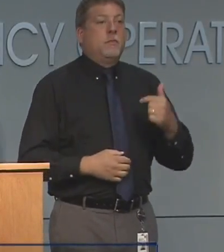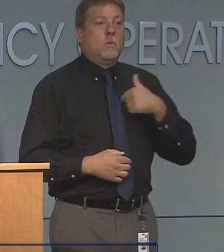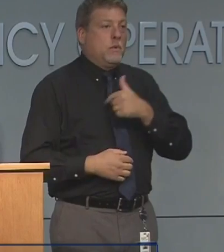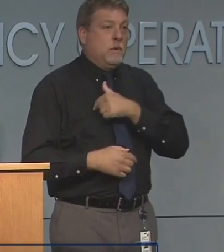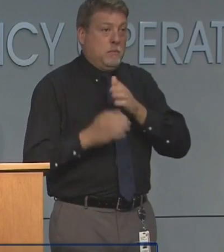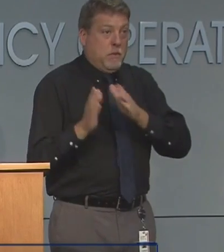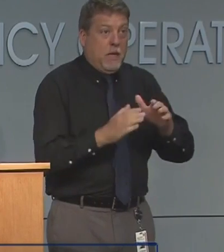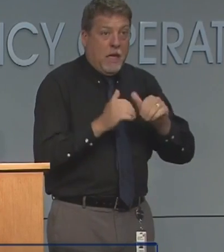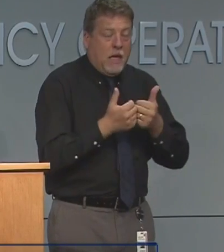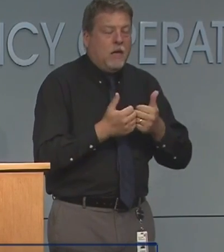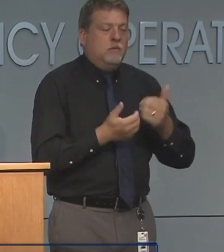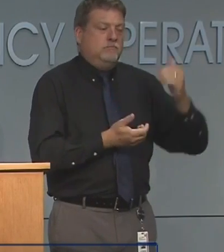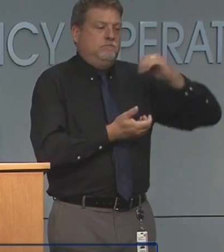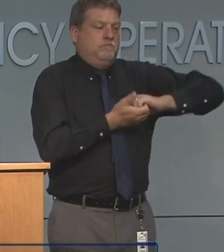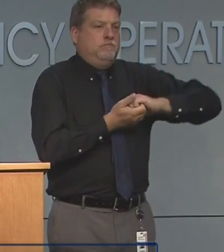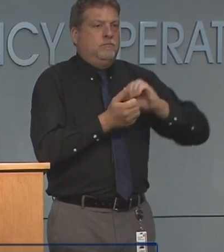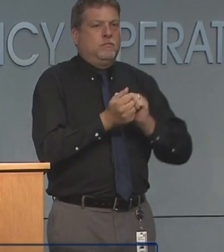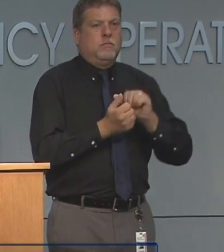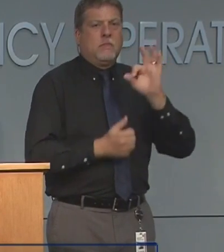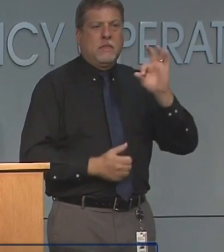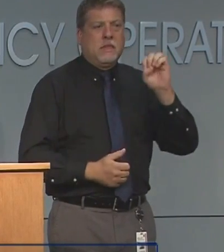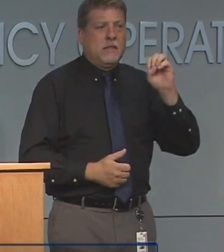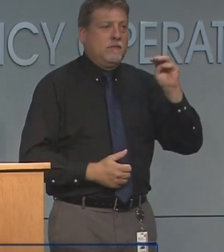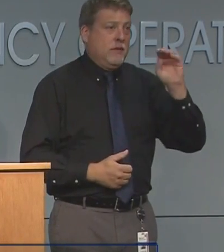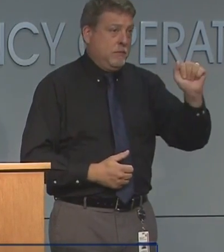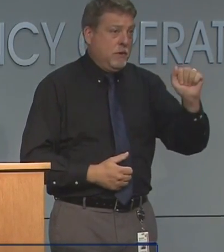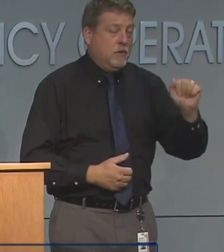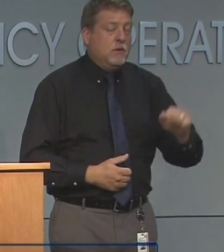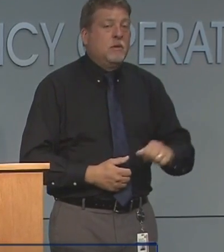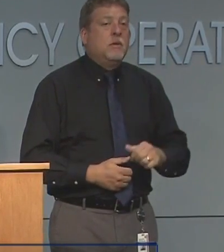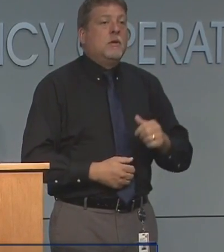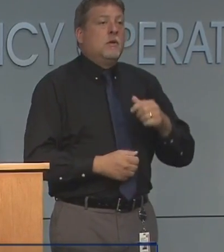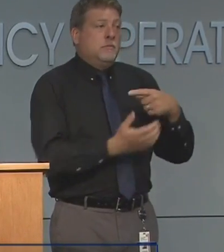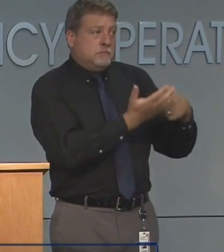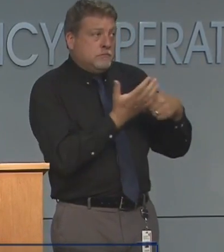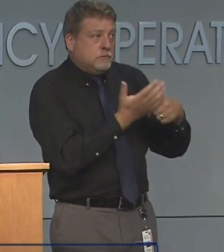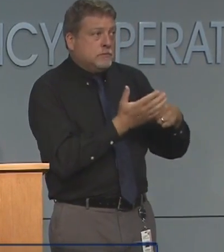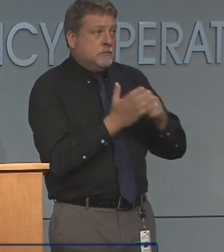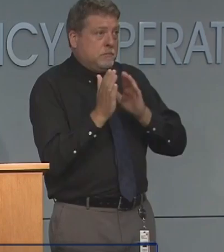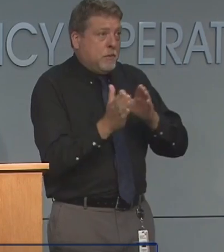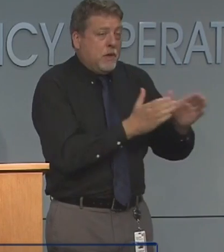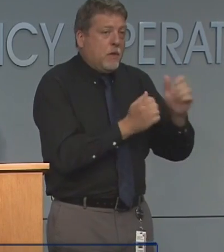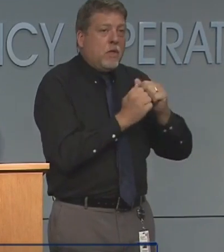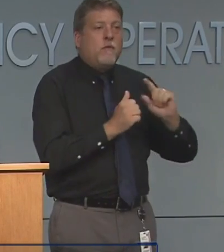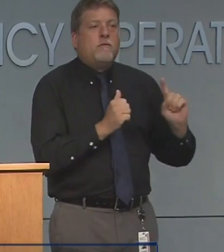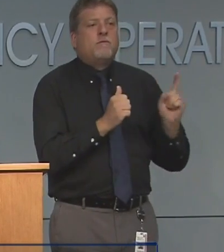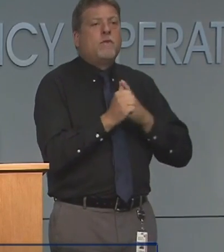ready to go. We're working to prepare shelters and mass feedings in case of evacuations. Our state and local